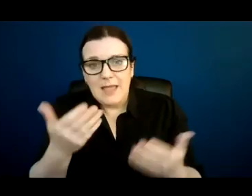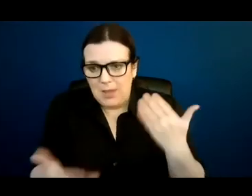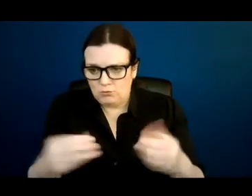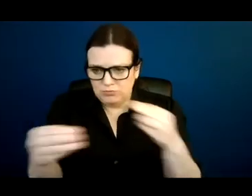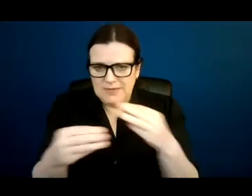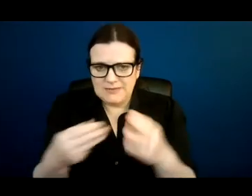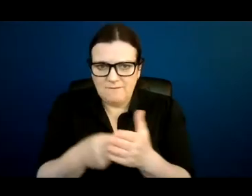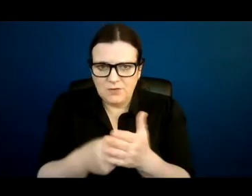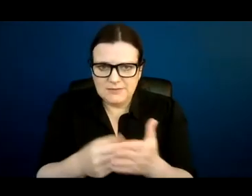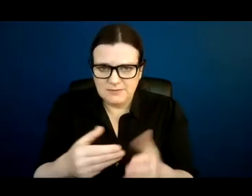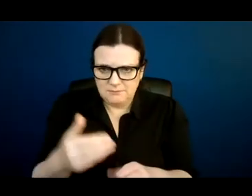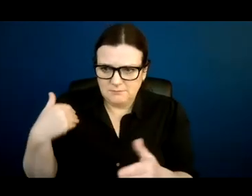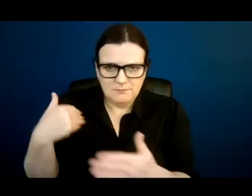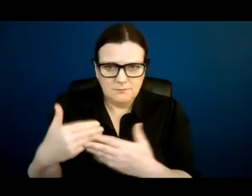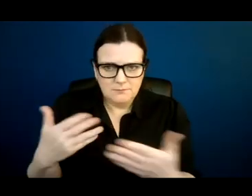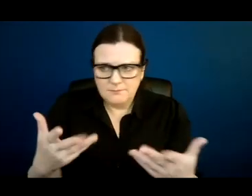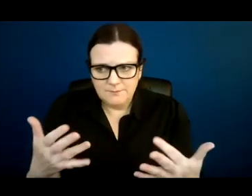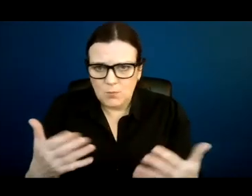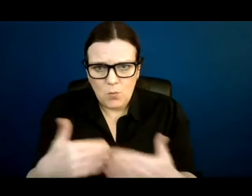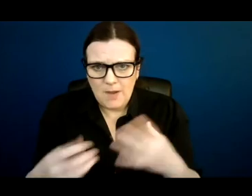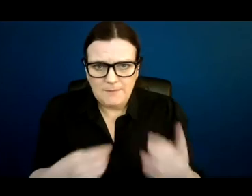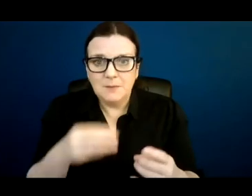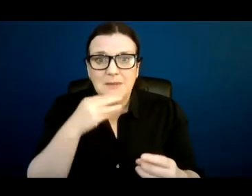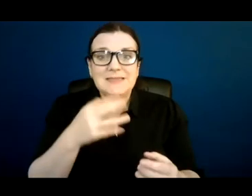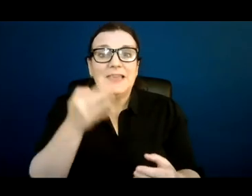because clearly if somebody requires the third stage, which is the rep,